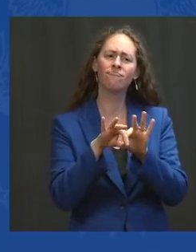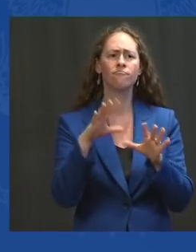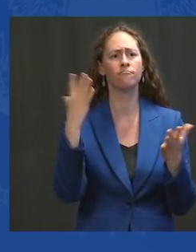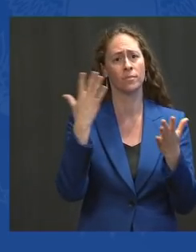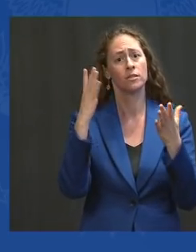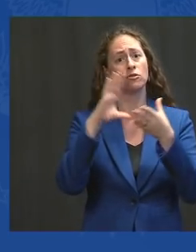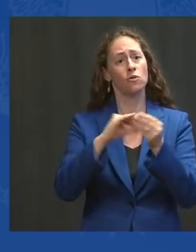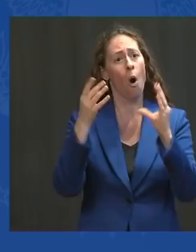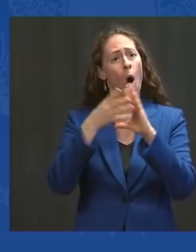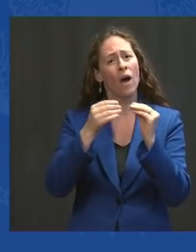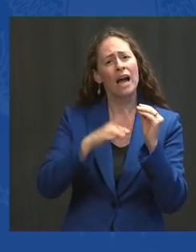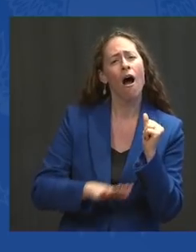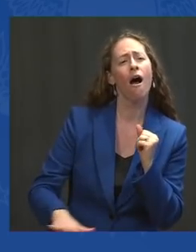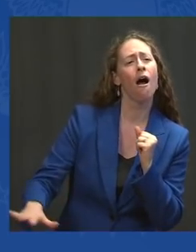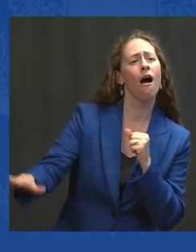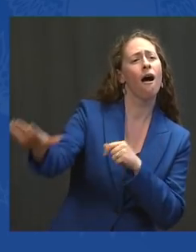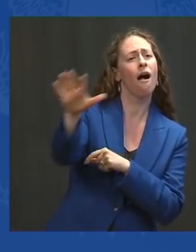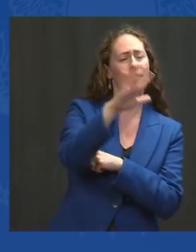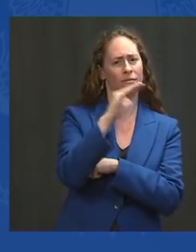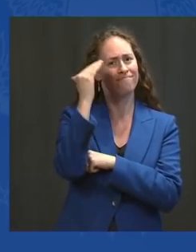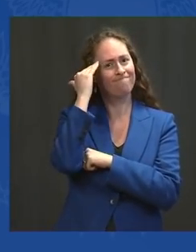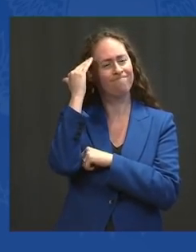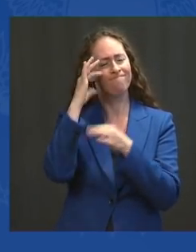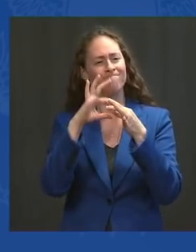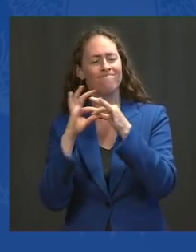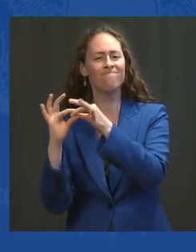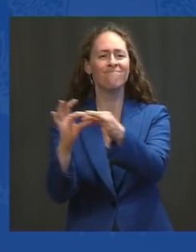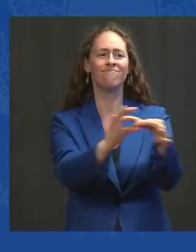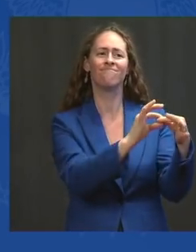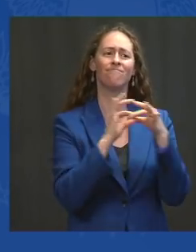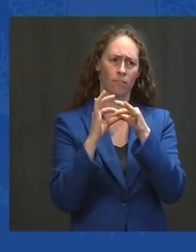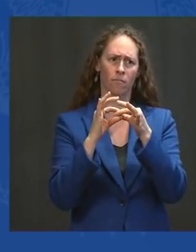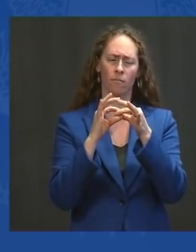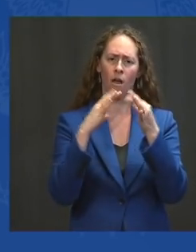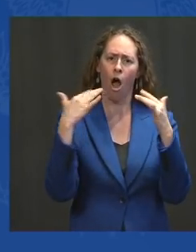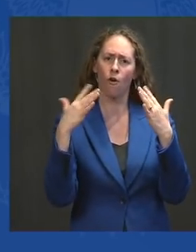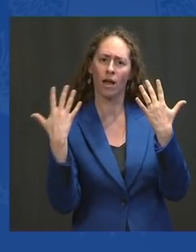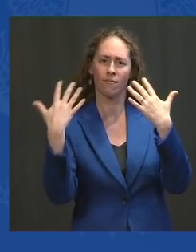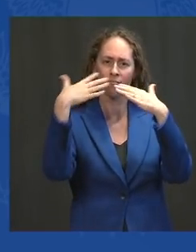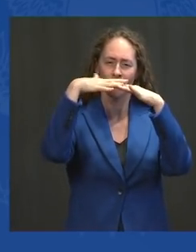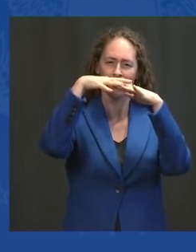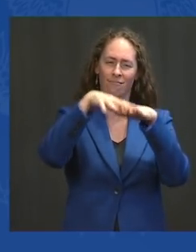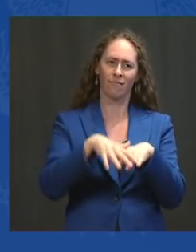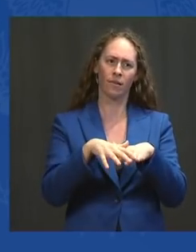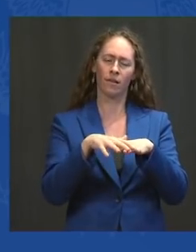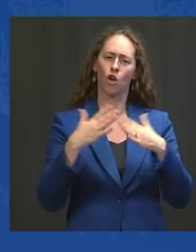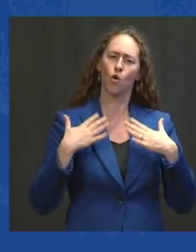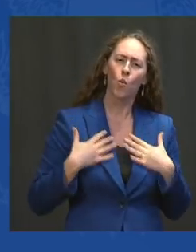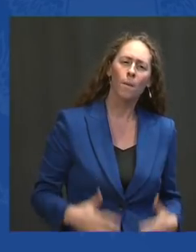and all those parts are fundamentally human. And being human is to be imperfect, driven by appetite and ambition